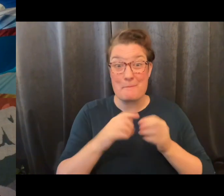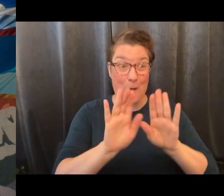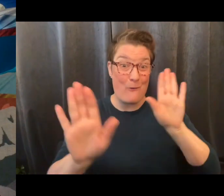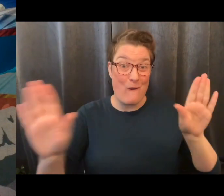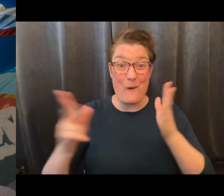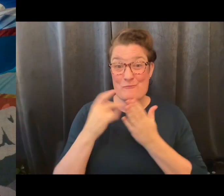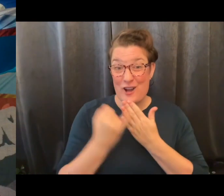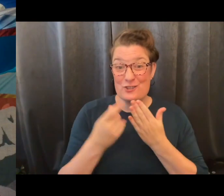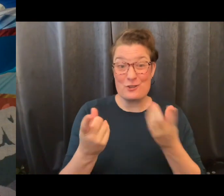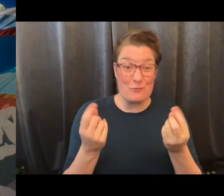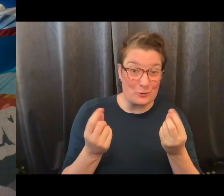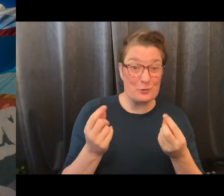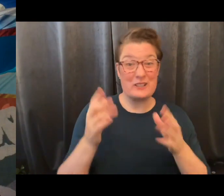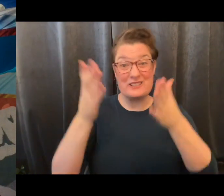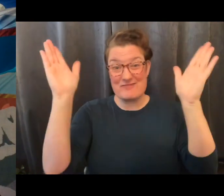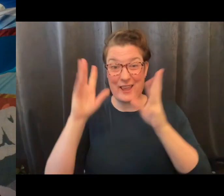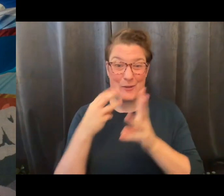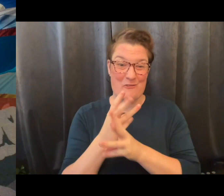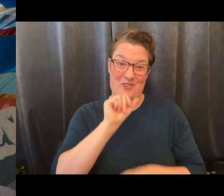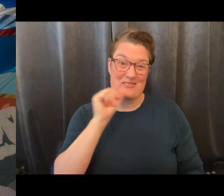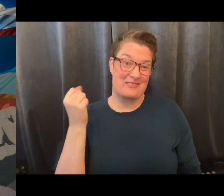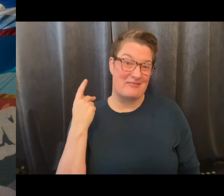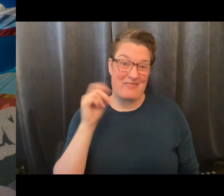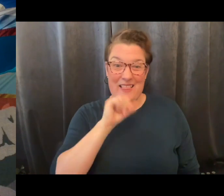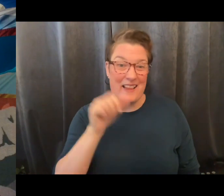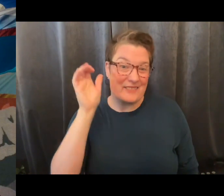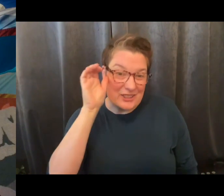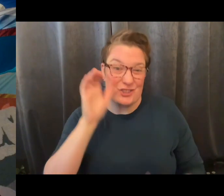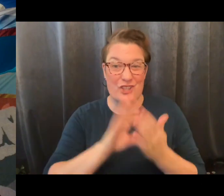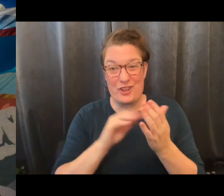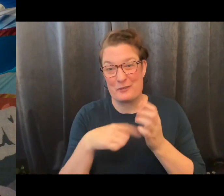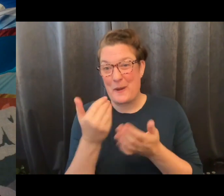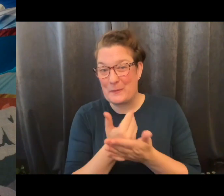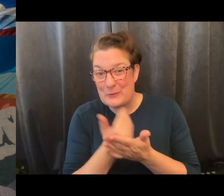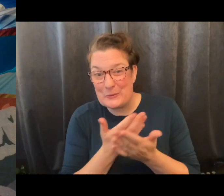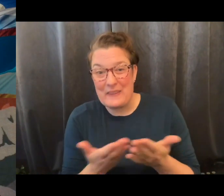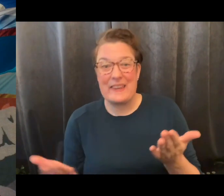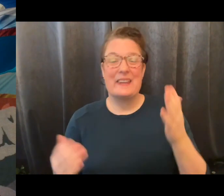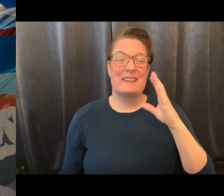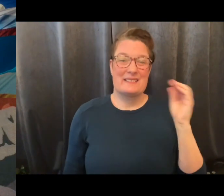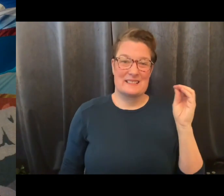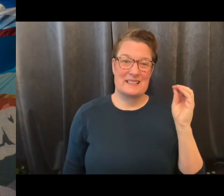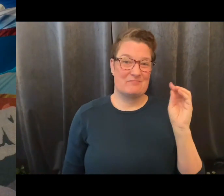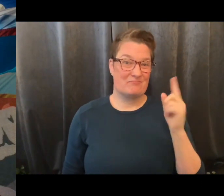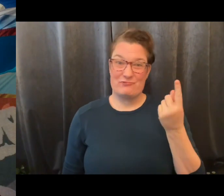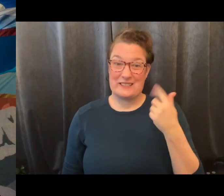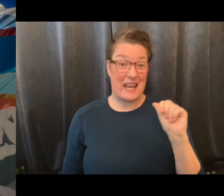We love hearing and learning about new things and just any contemplation or feedback. Nomy: Yeah.